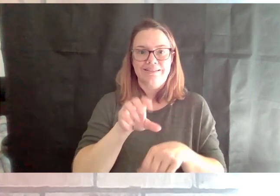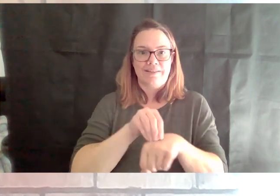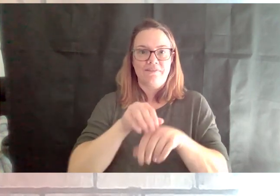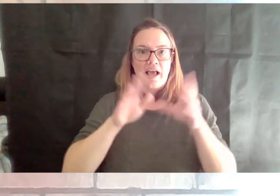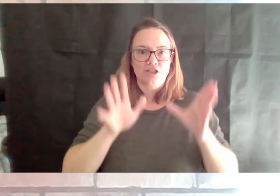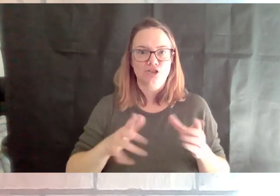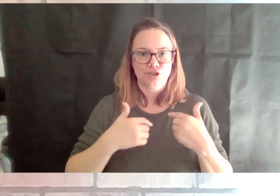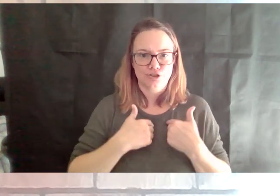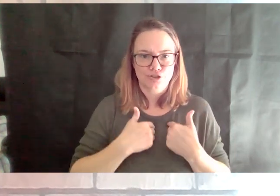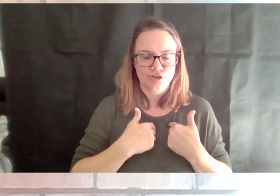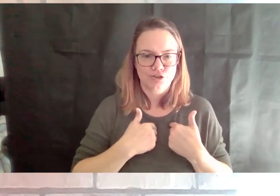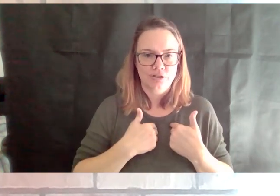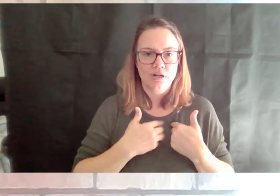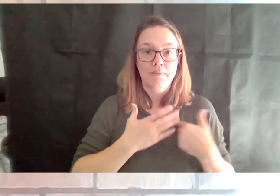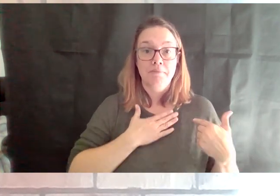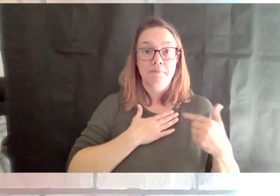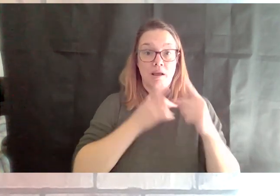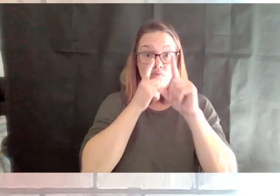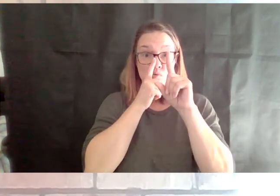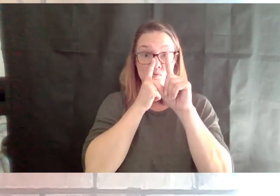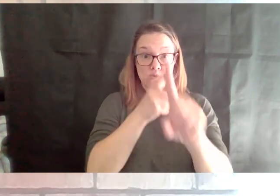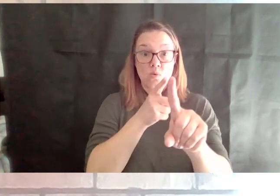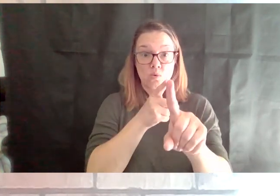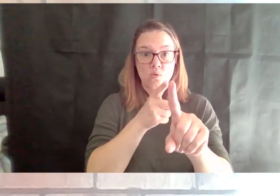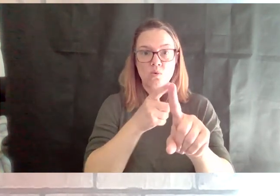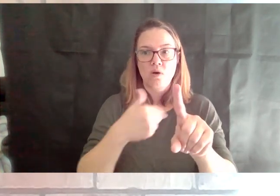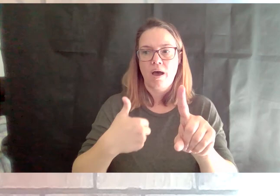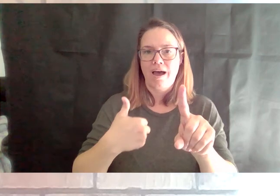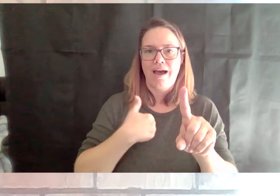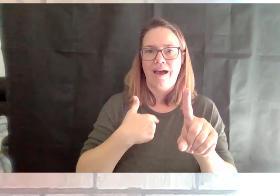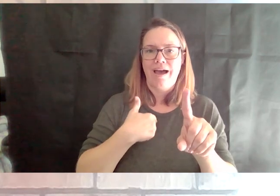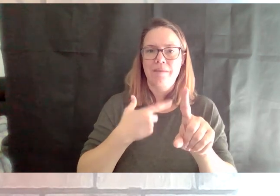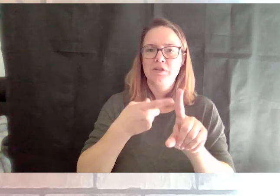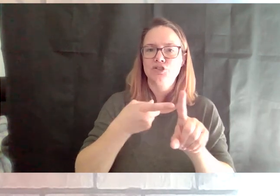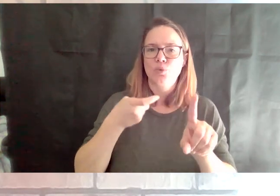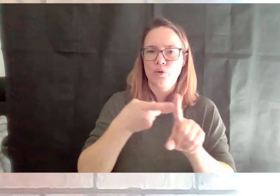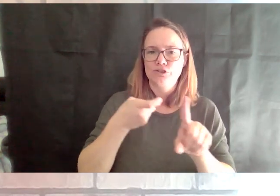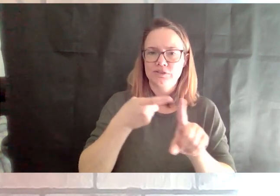is having the goal of becoming a source, a sense of stability,